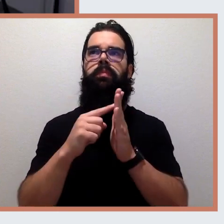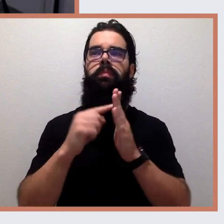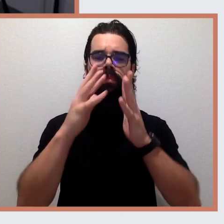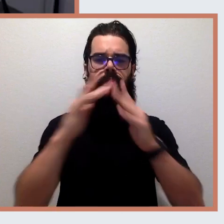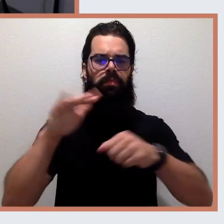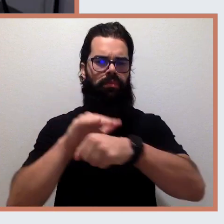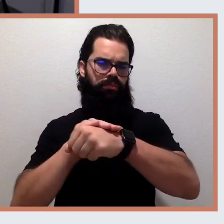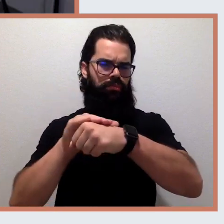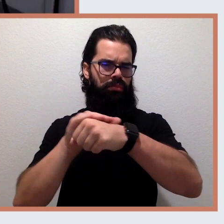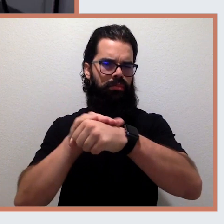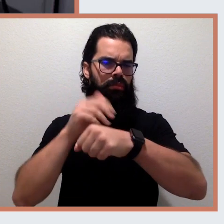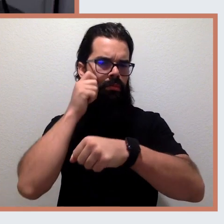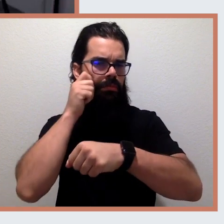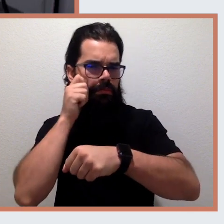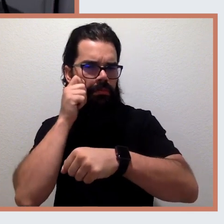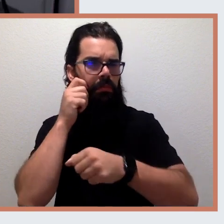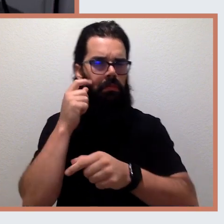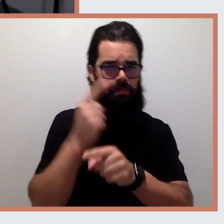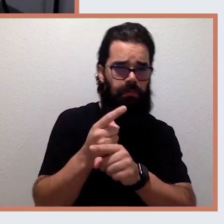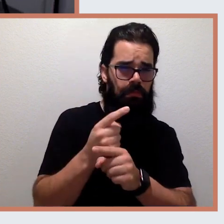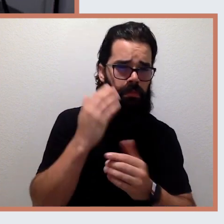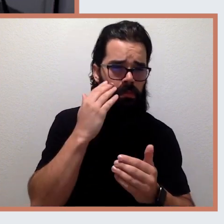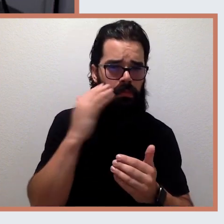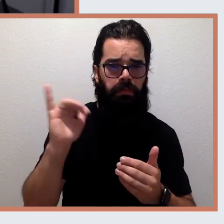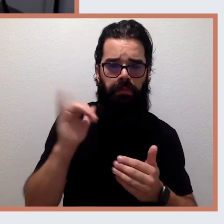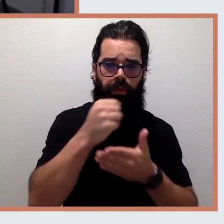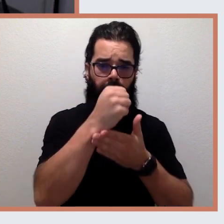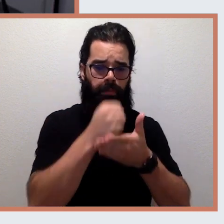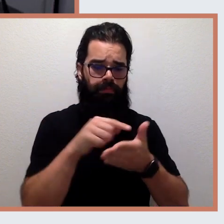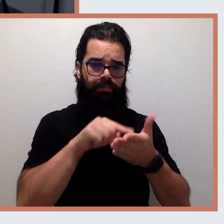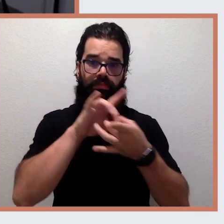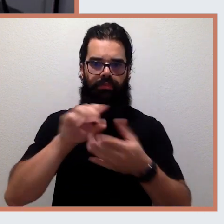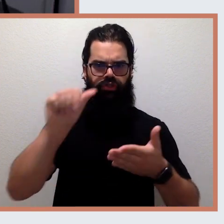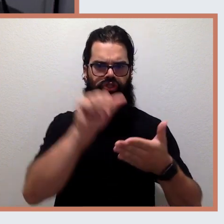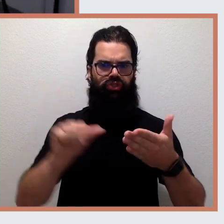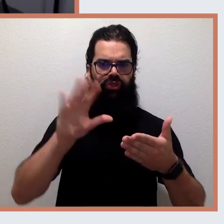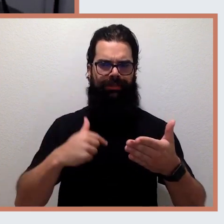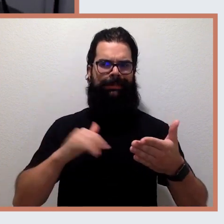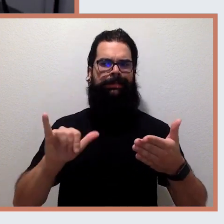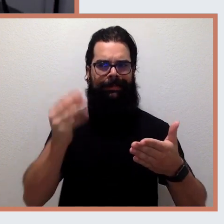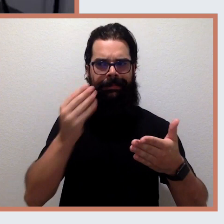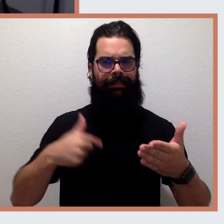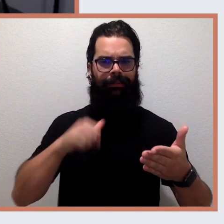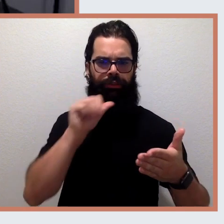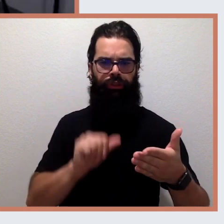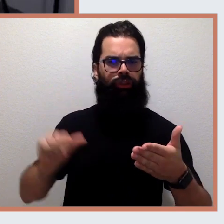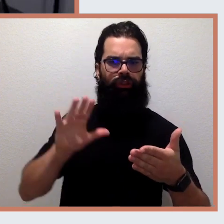for whatever ethnicity it may be, right? So I get a script and it's about Asians, then I want to make sure, I'm not Asian,